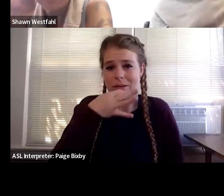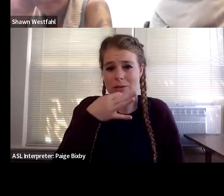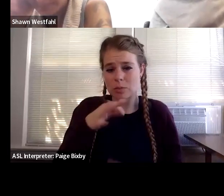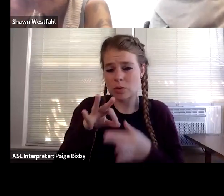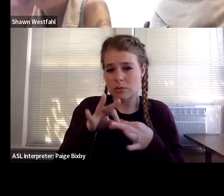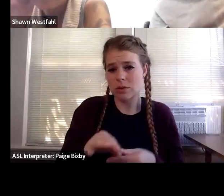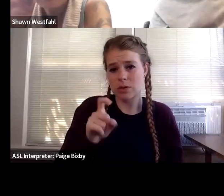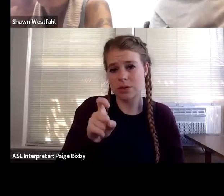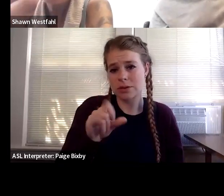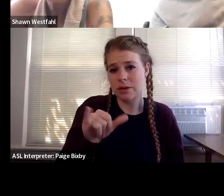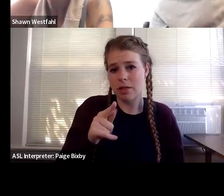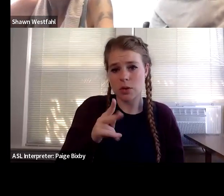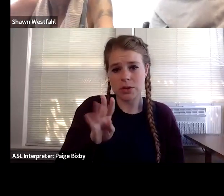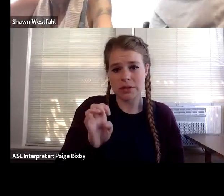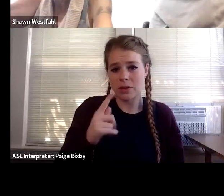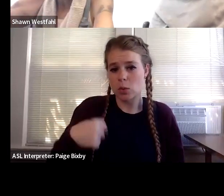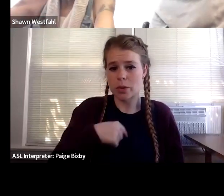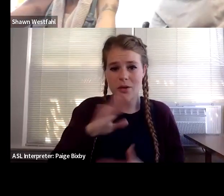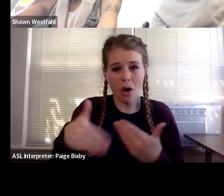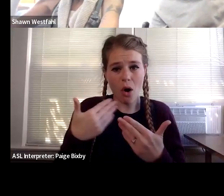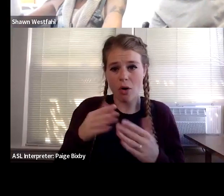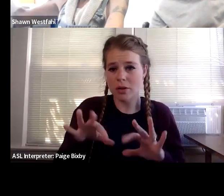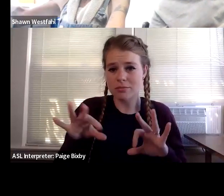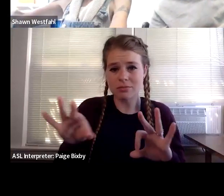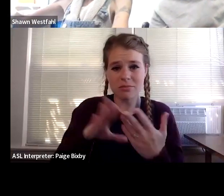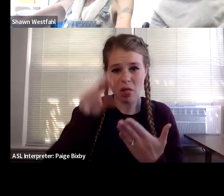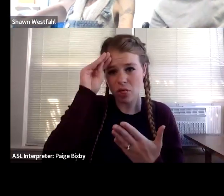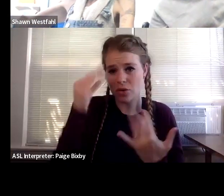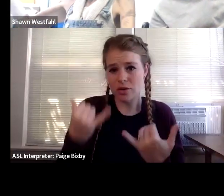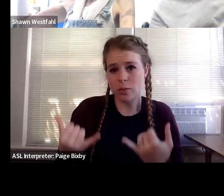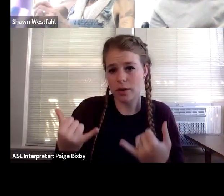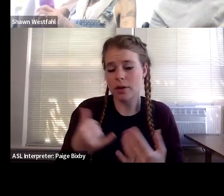and it's something that we're continuing to learn about,